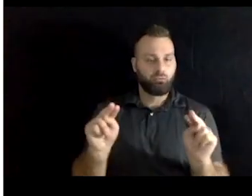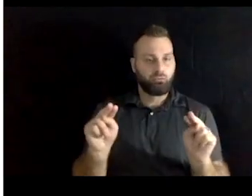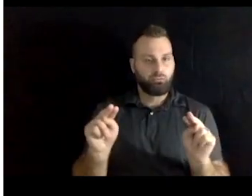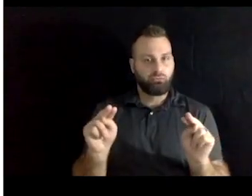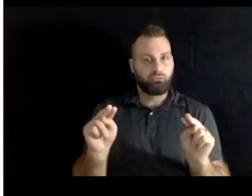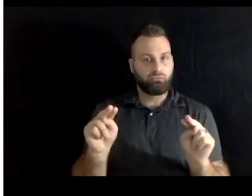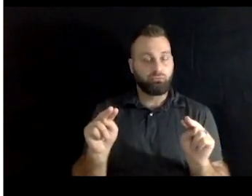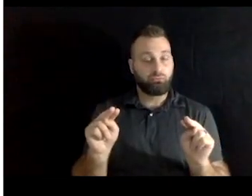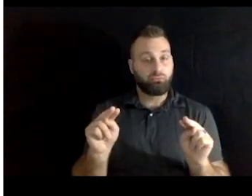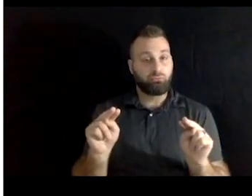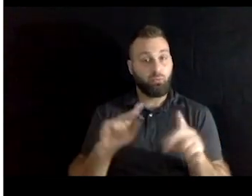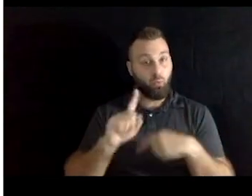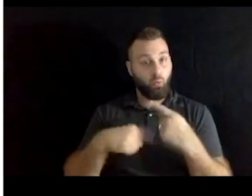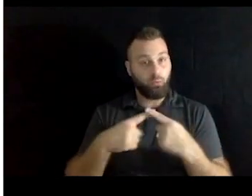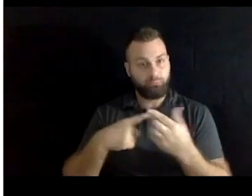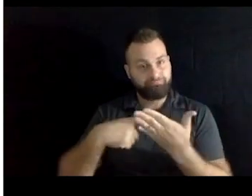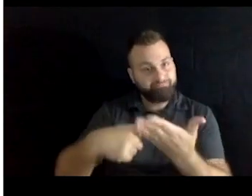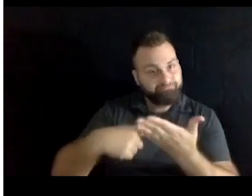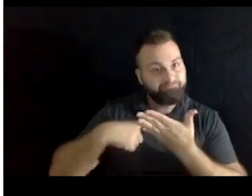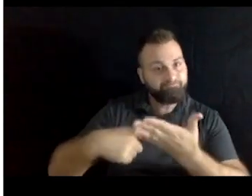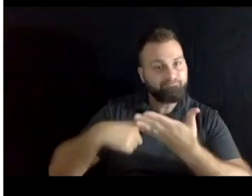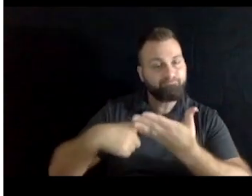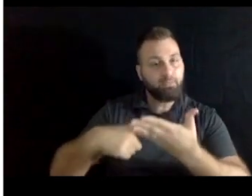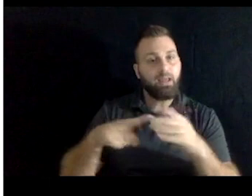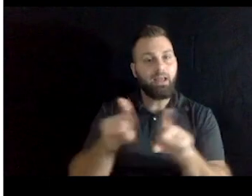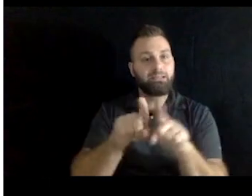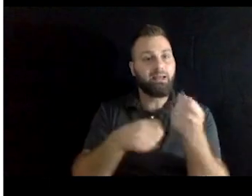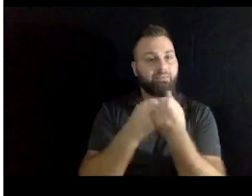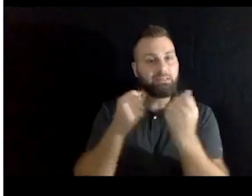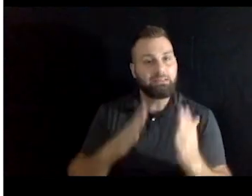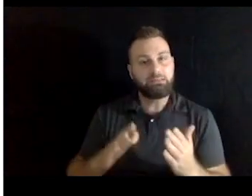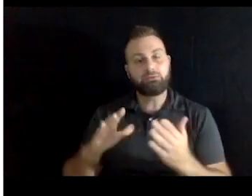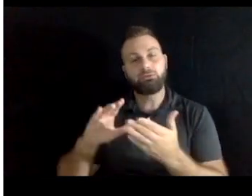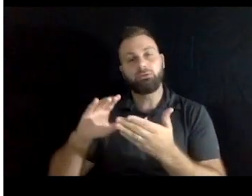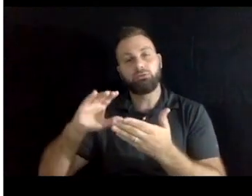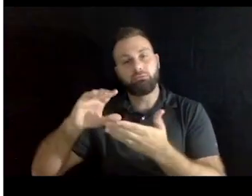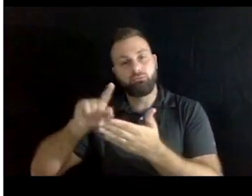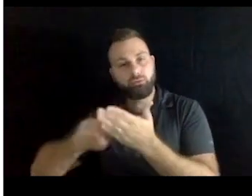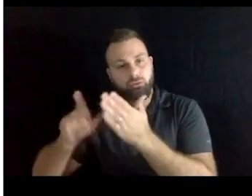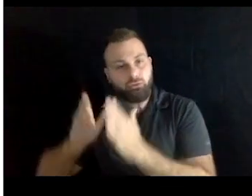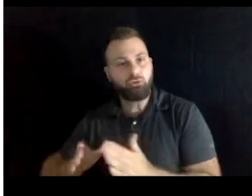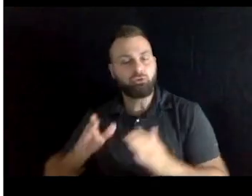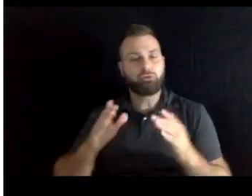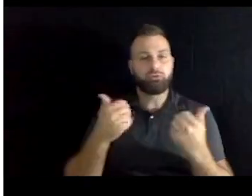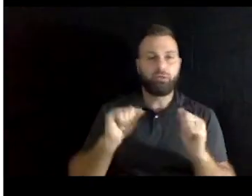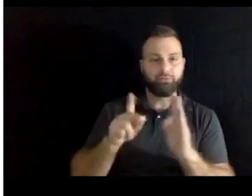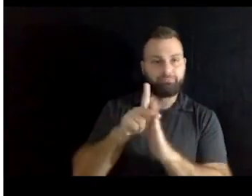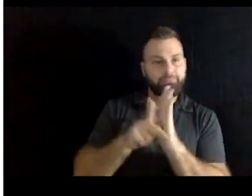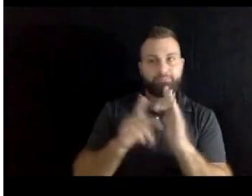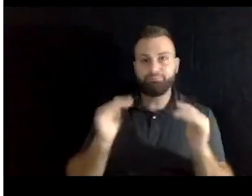we have discussions as advocates and talk about advancing policy. I try and draw attention policies